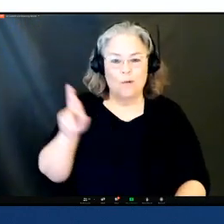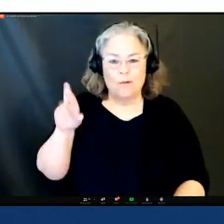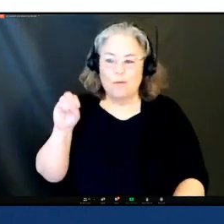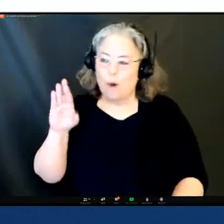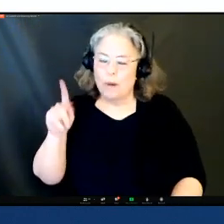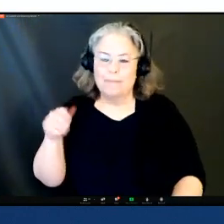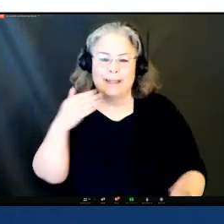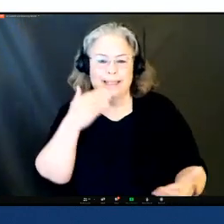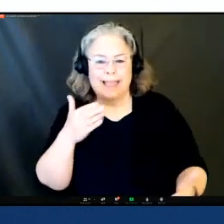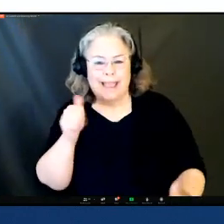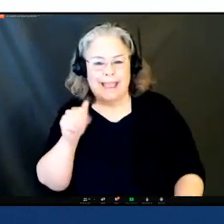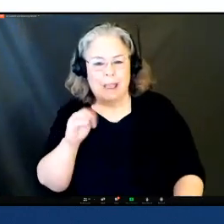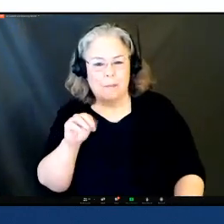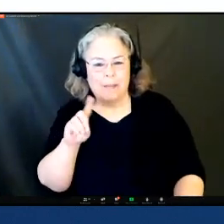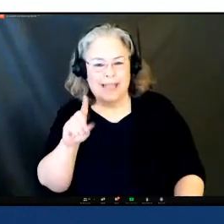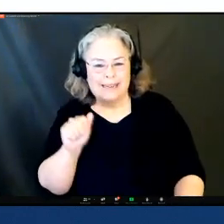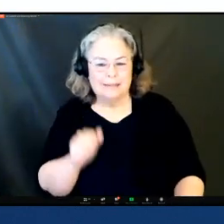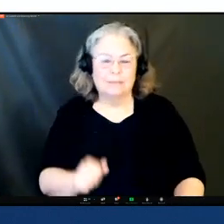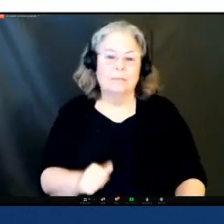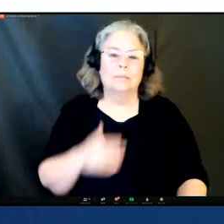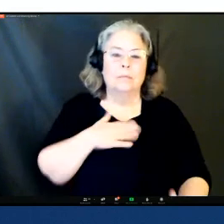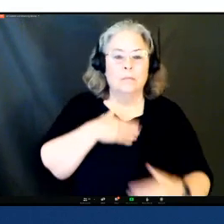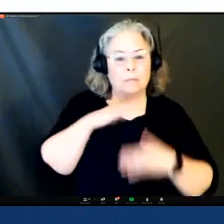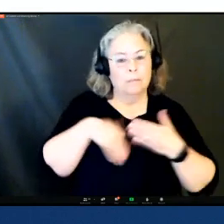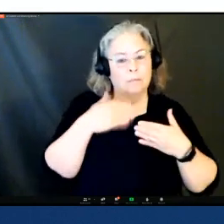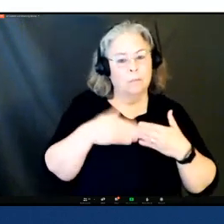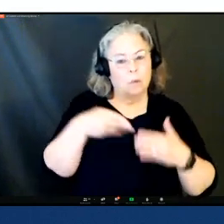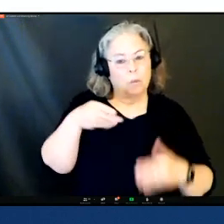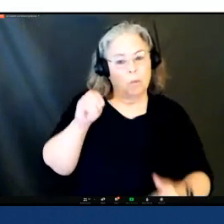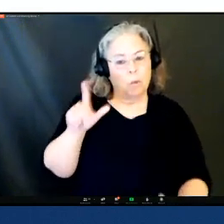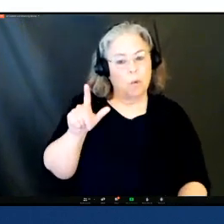So we have our next polling question how many pages